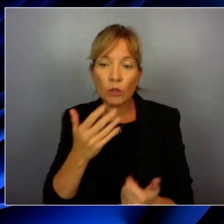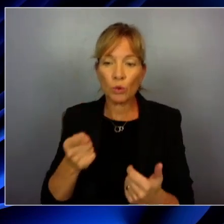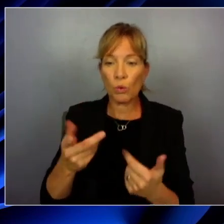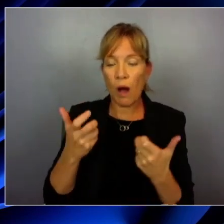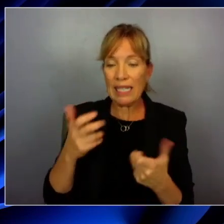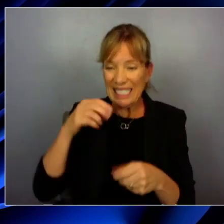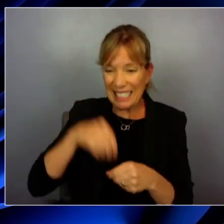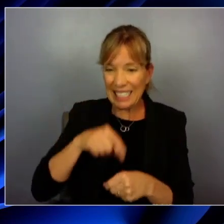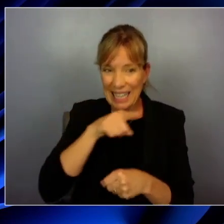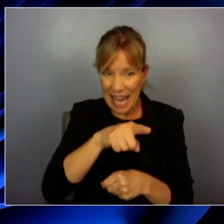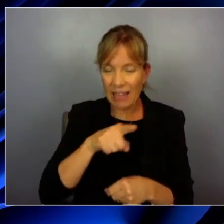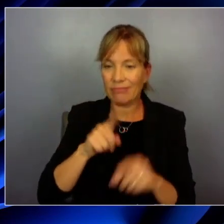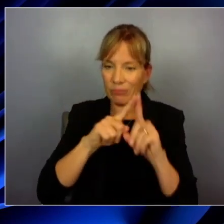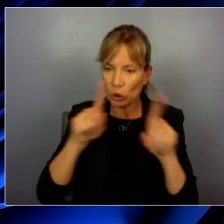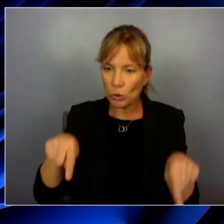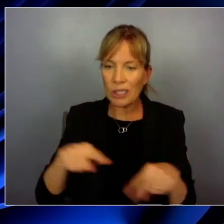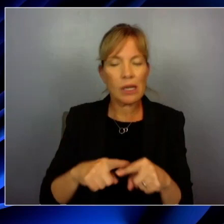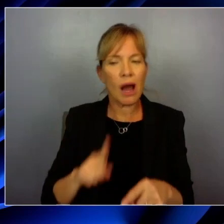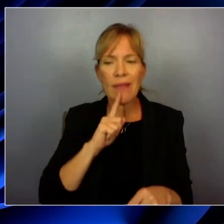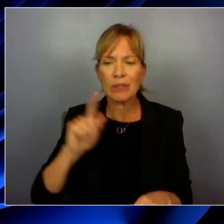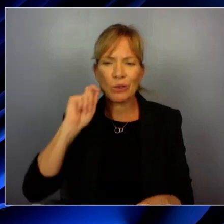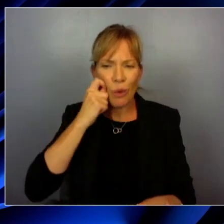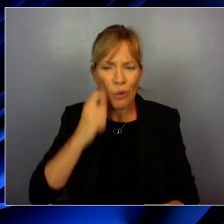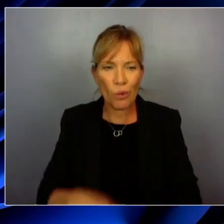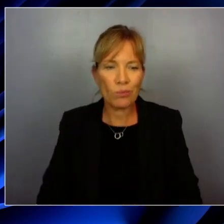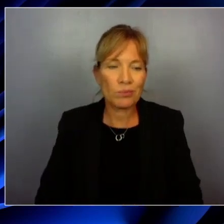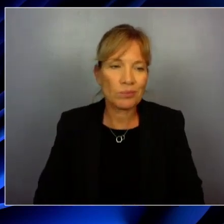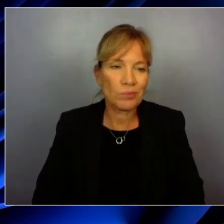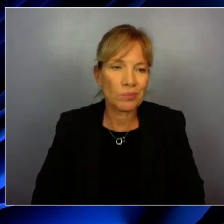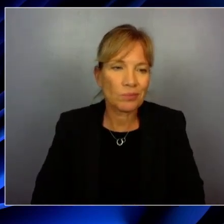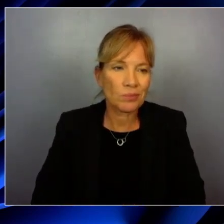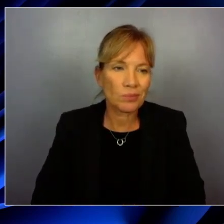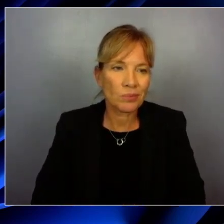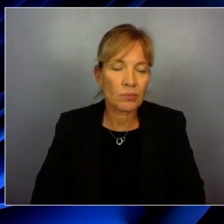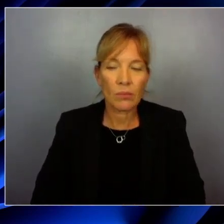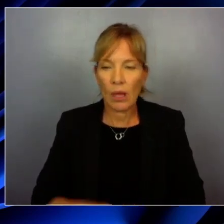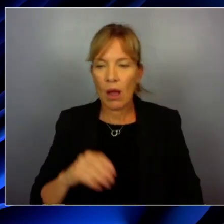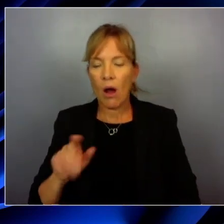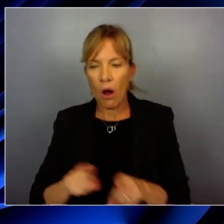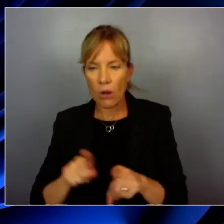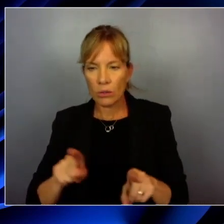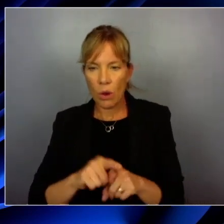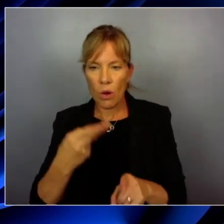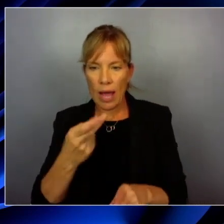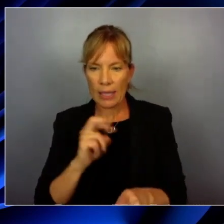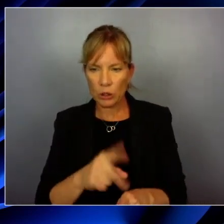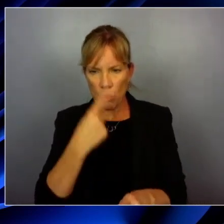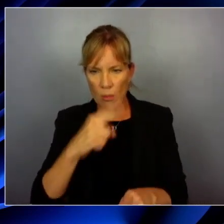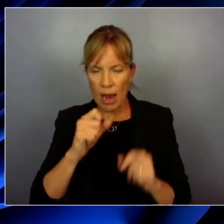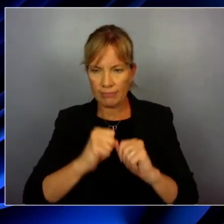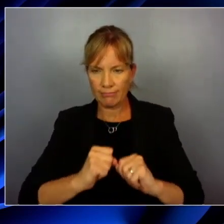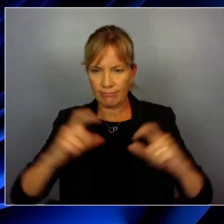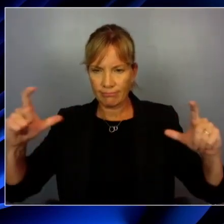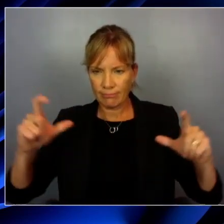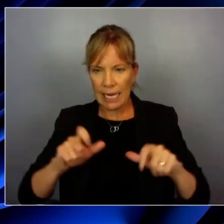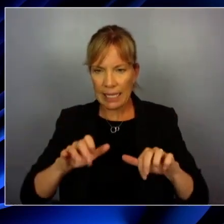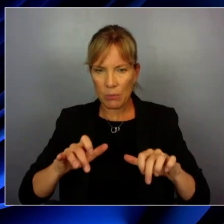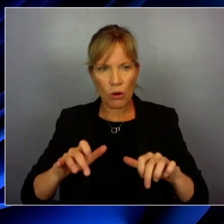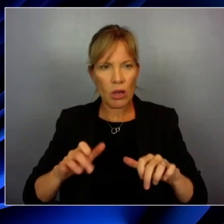which is really cool. And then hector. Also, if you expand that keyboard, there's some emoticons or something in there too,